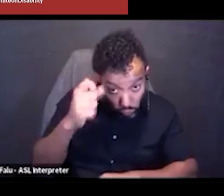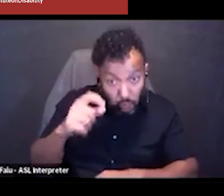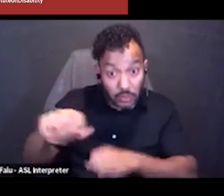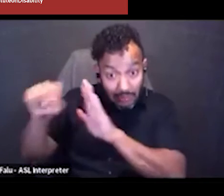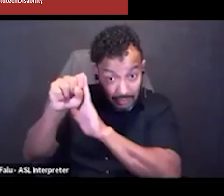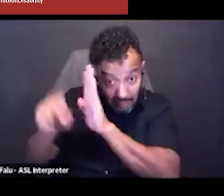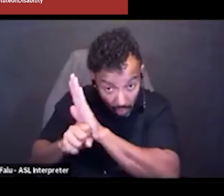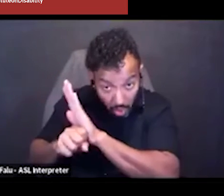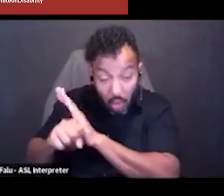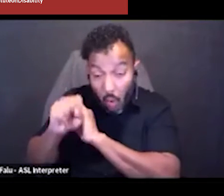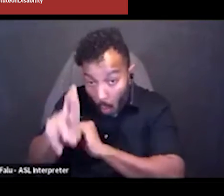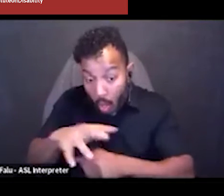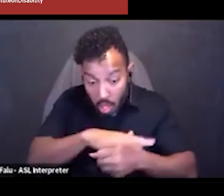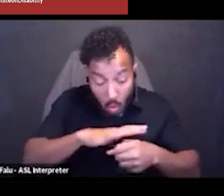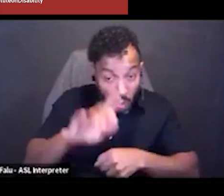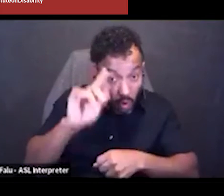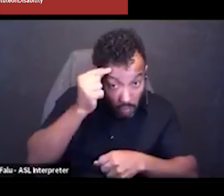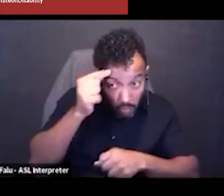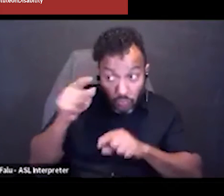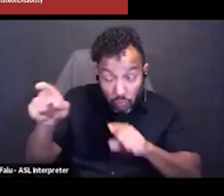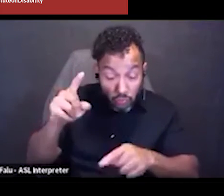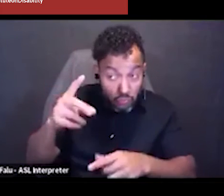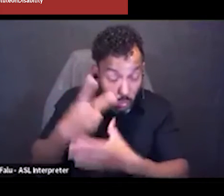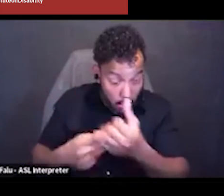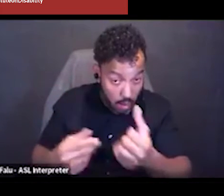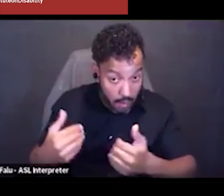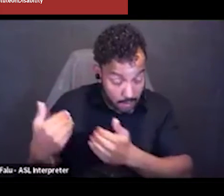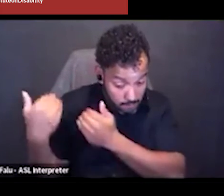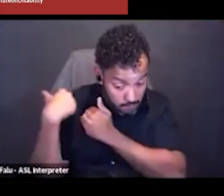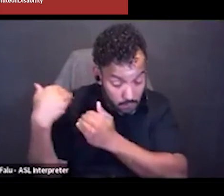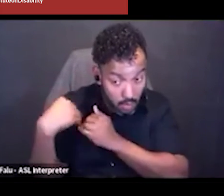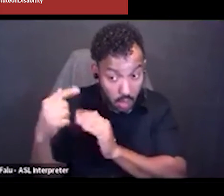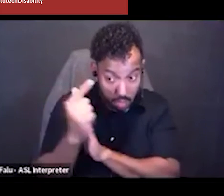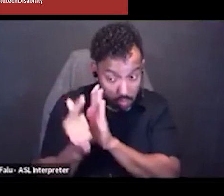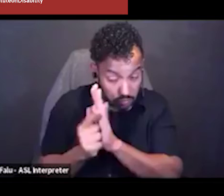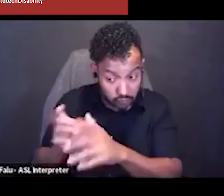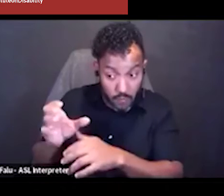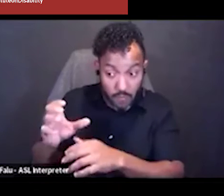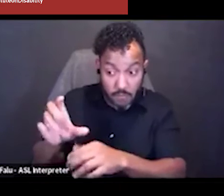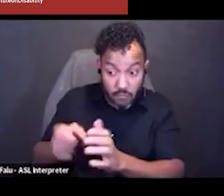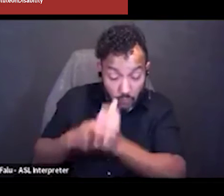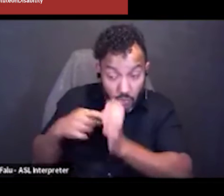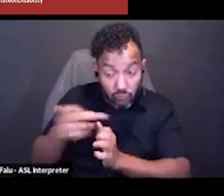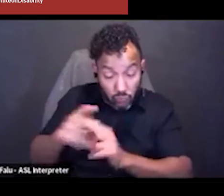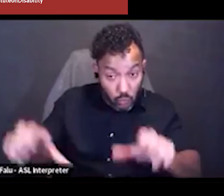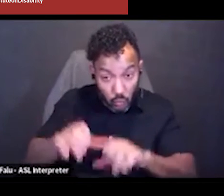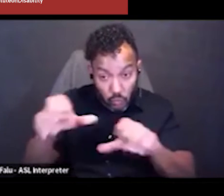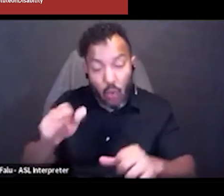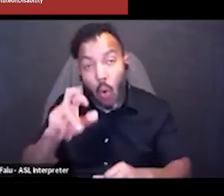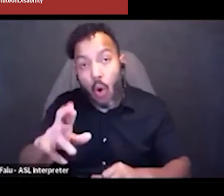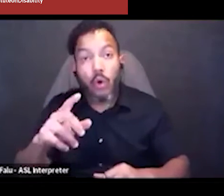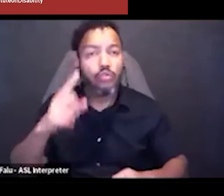If you're doing this because you think it's a nice thing to do or you think it's charitable,